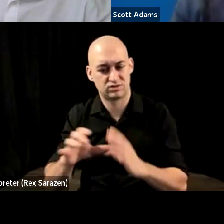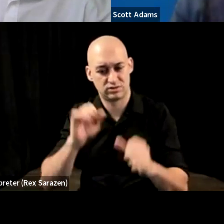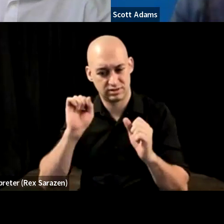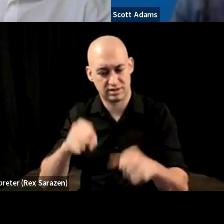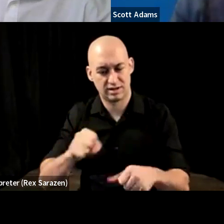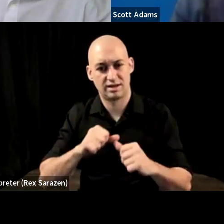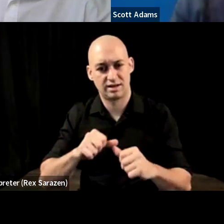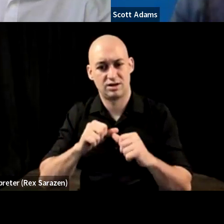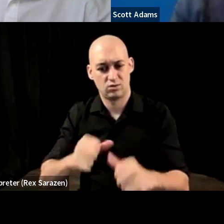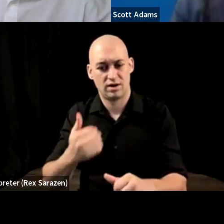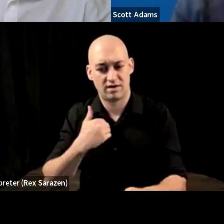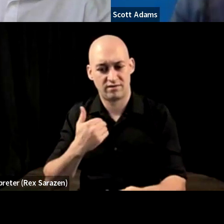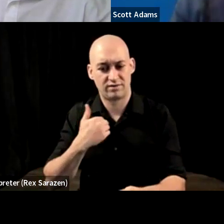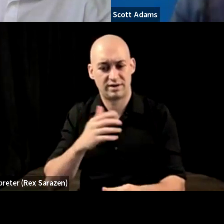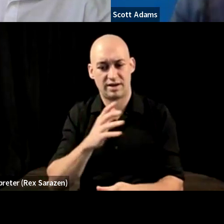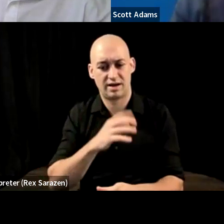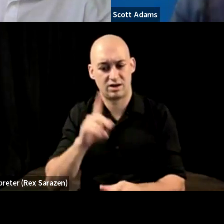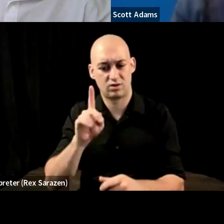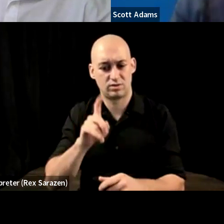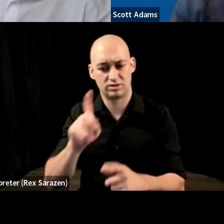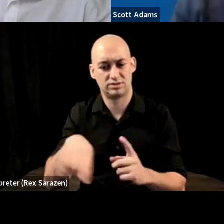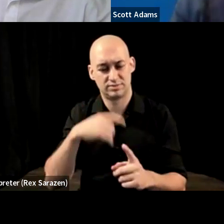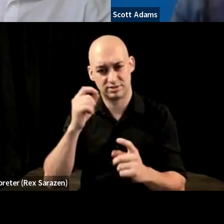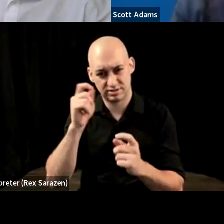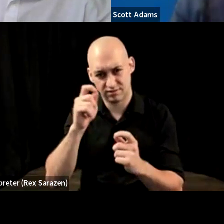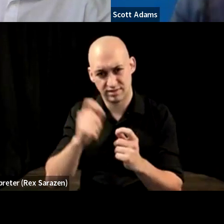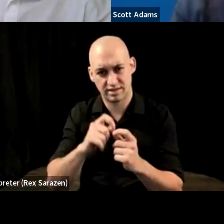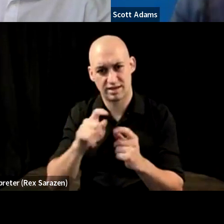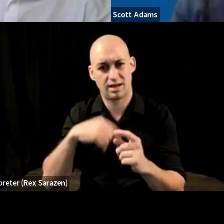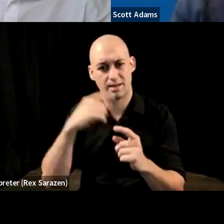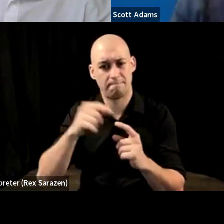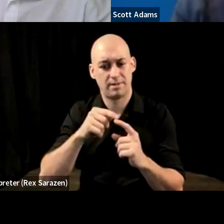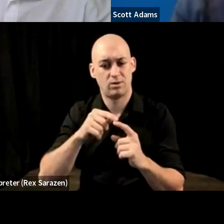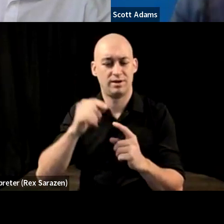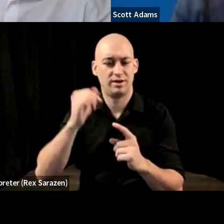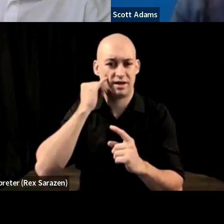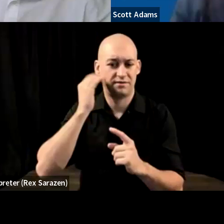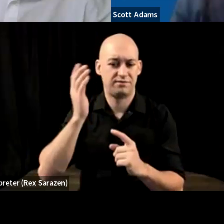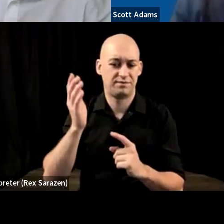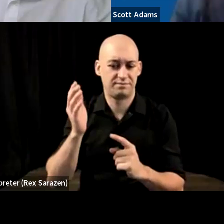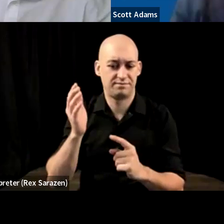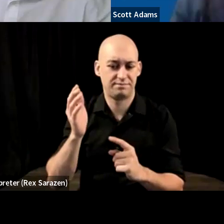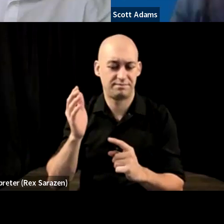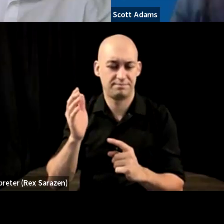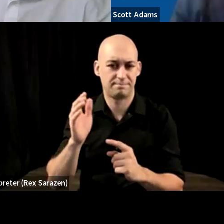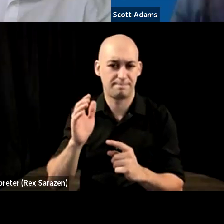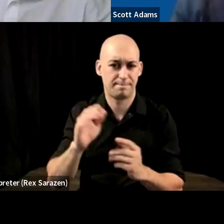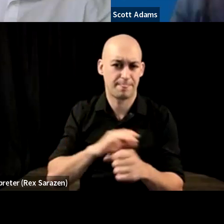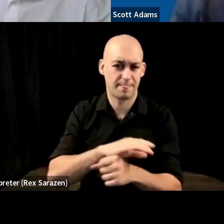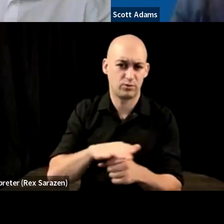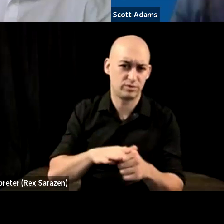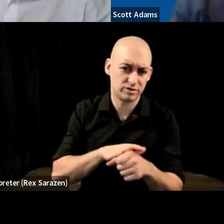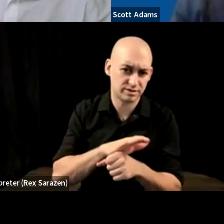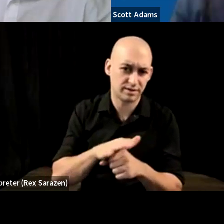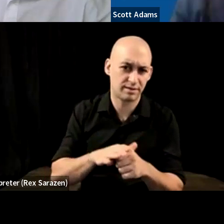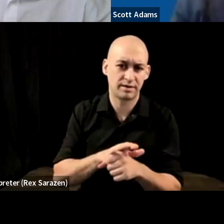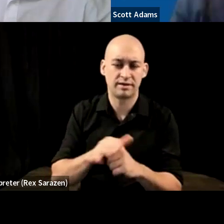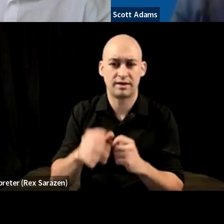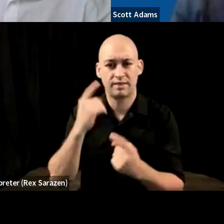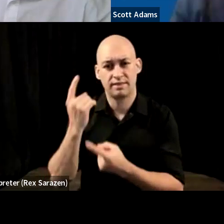and then your question specifically about whether it would be regionally - I think that that could